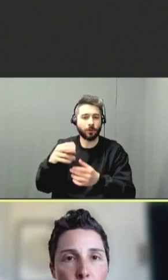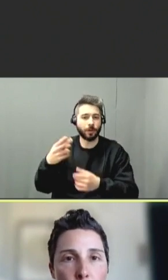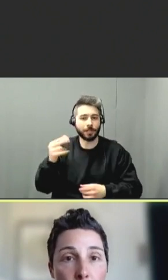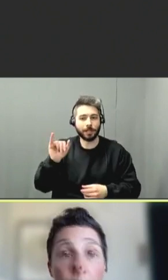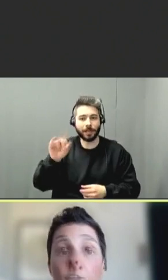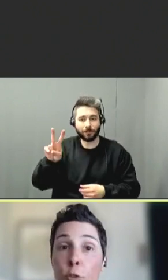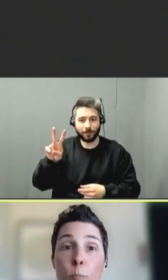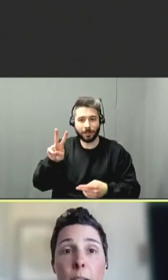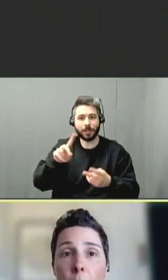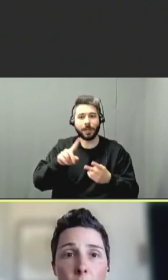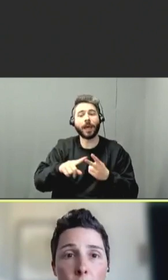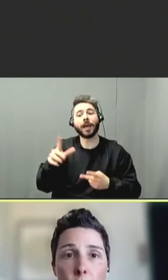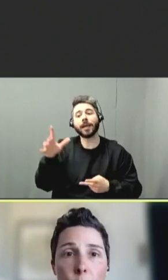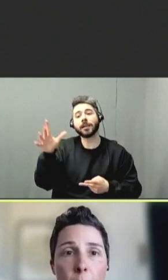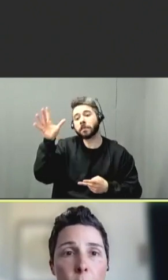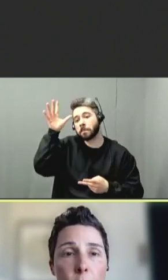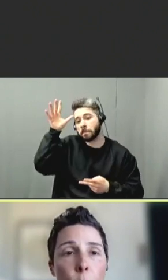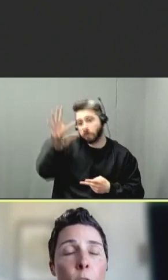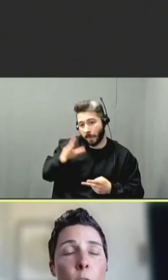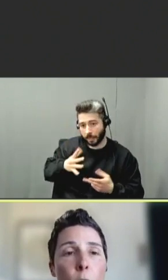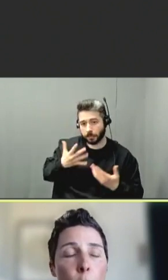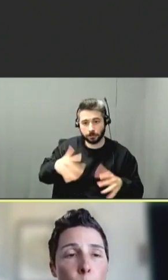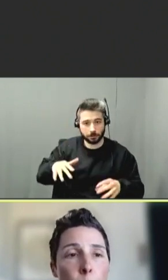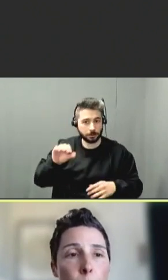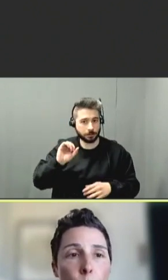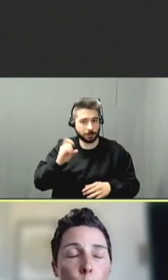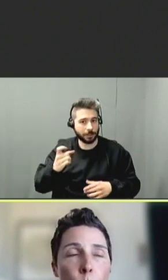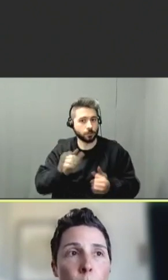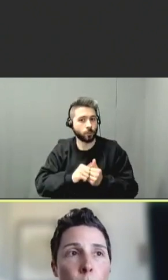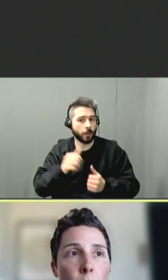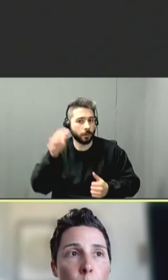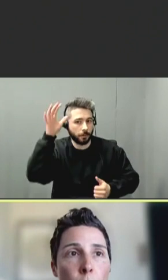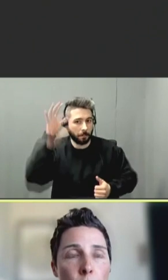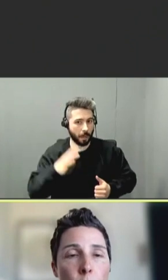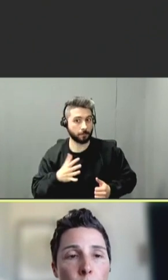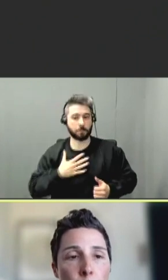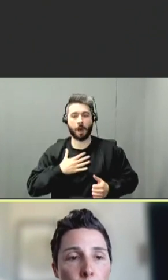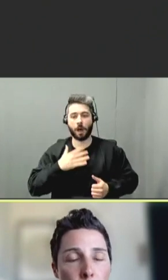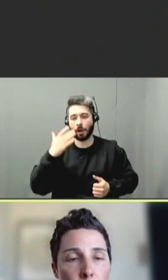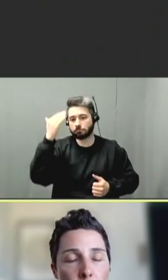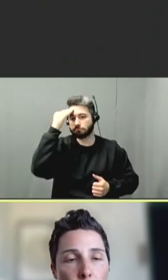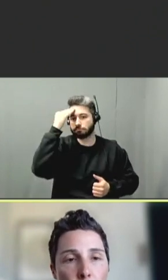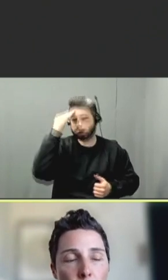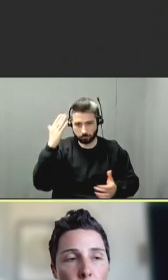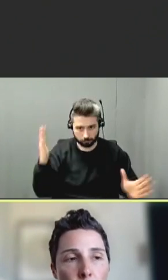sex with men, to my knowledge, right? So there are parts of our community that are